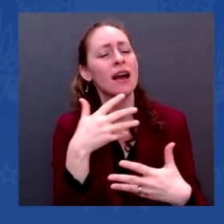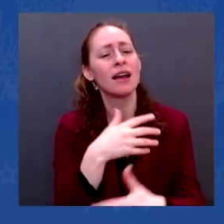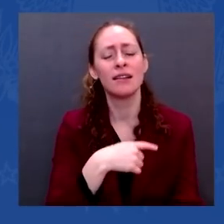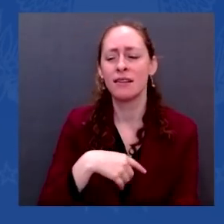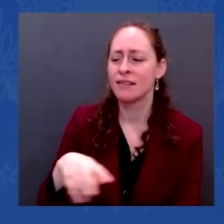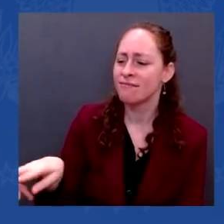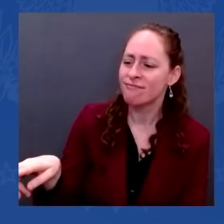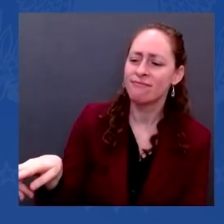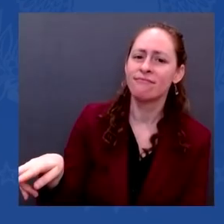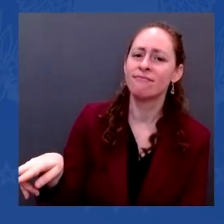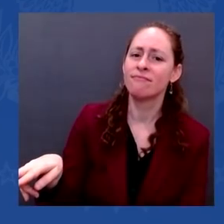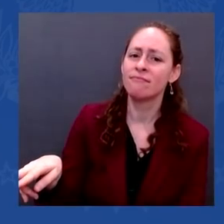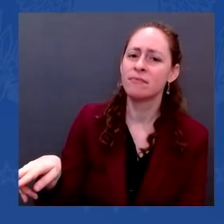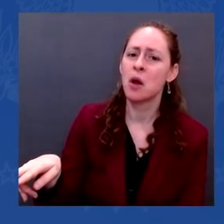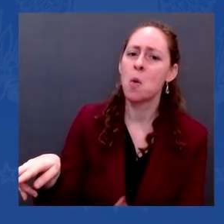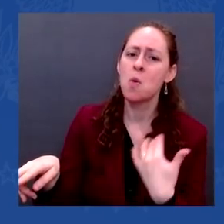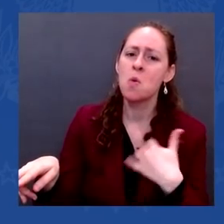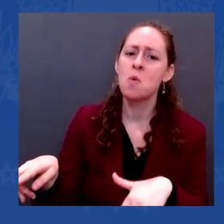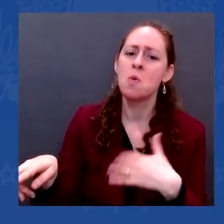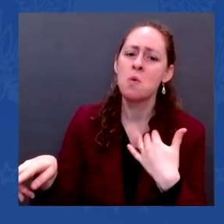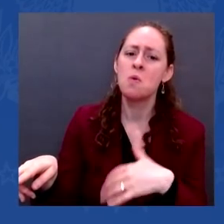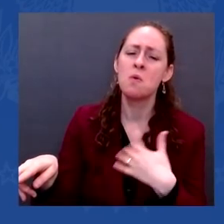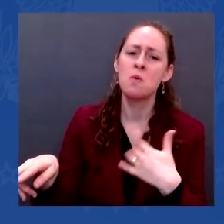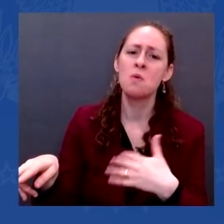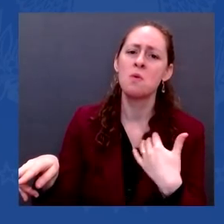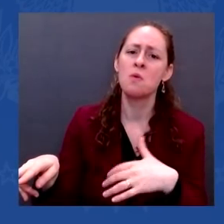so much help, starting from the time